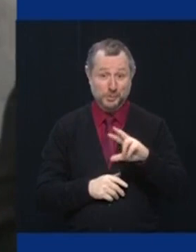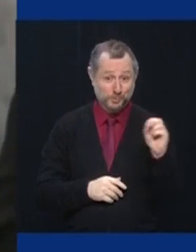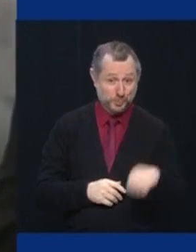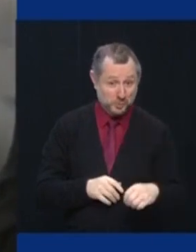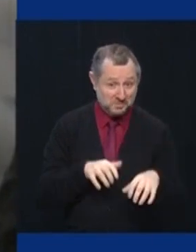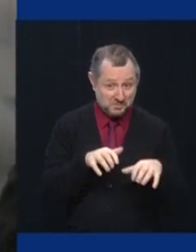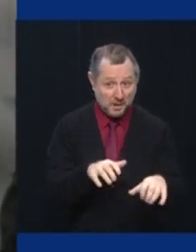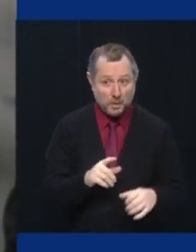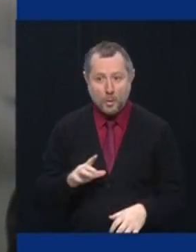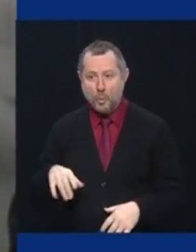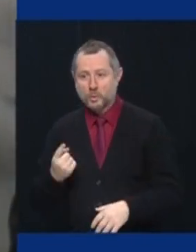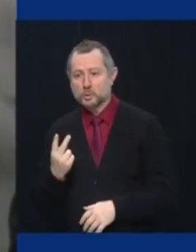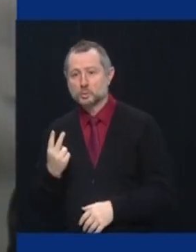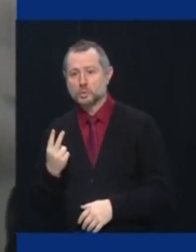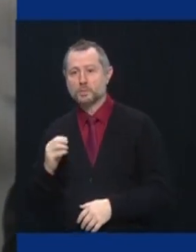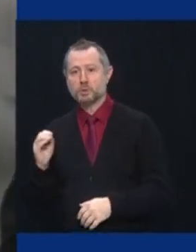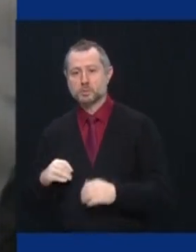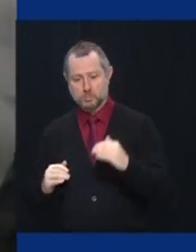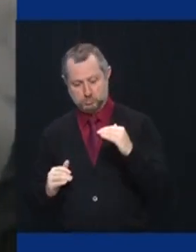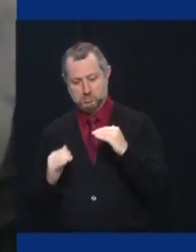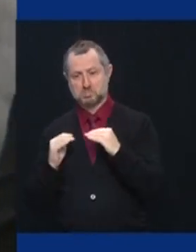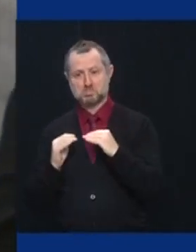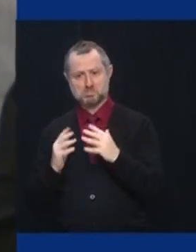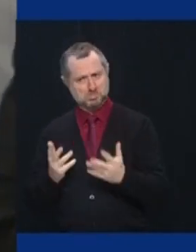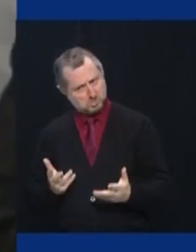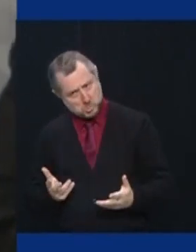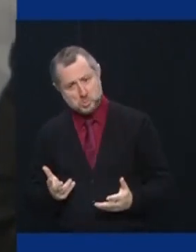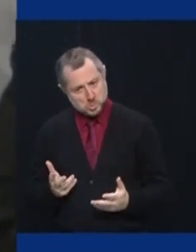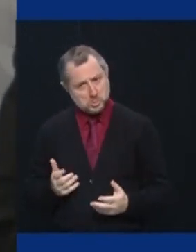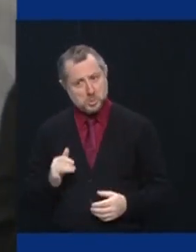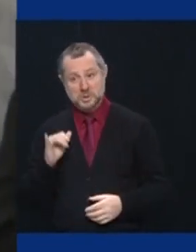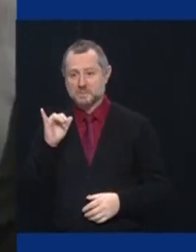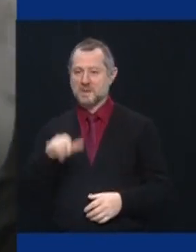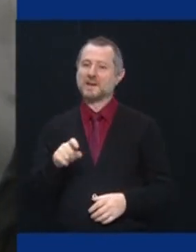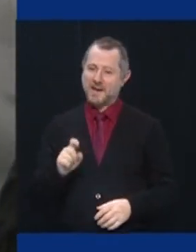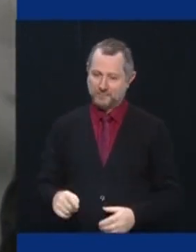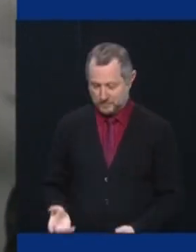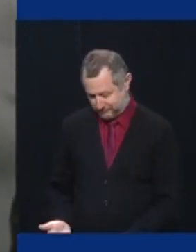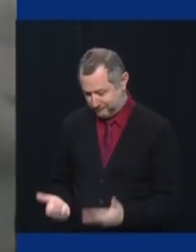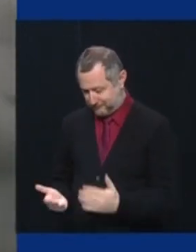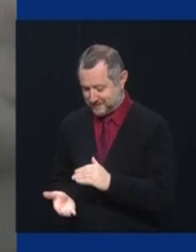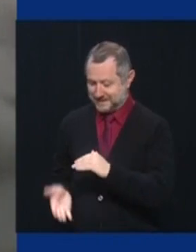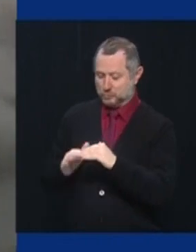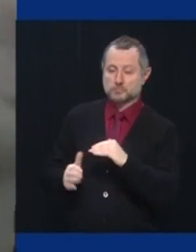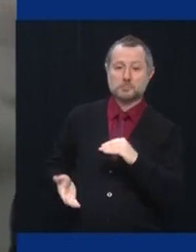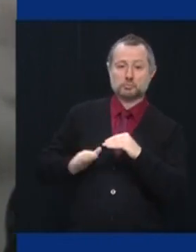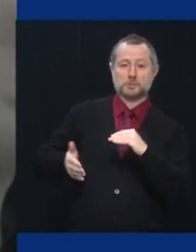VACCINATED. ASIAN POPULATION, 3%, ONLY 2% OF